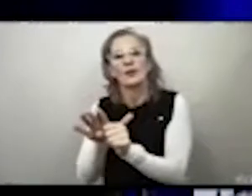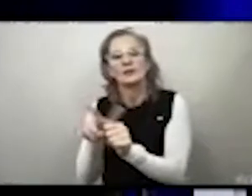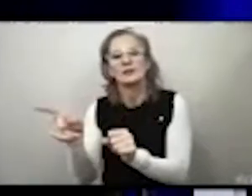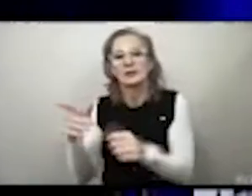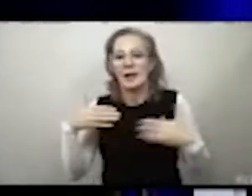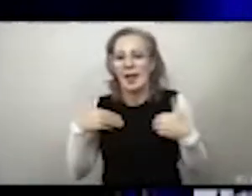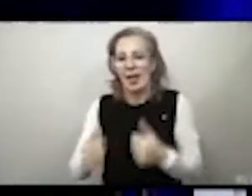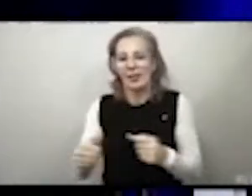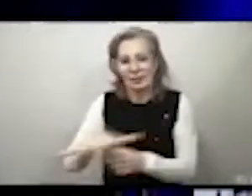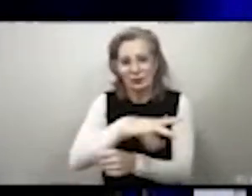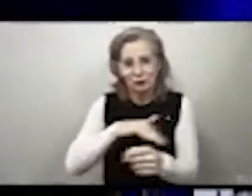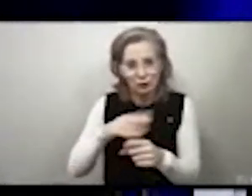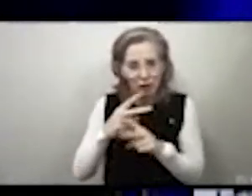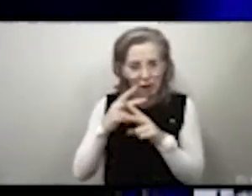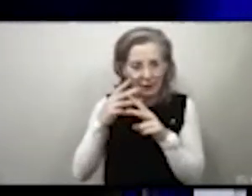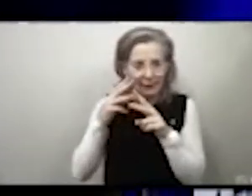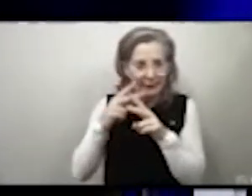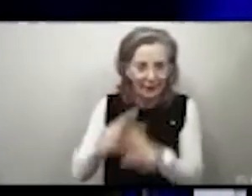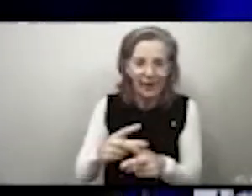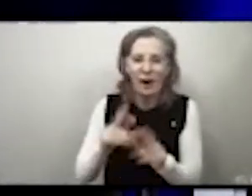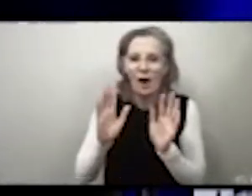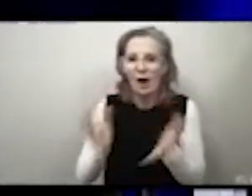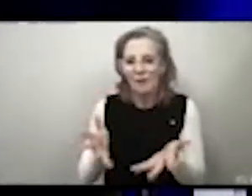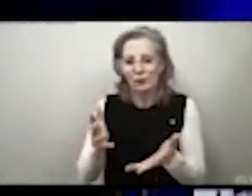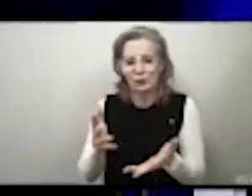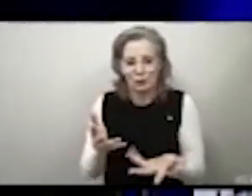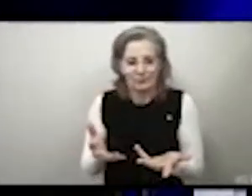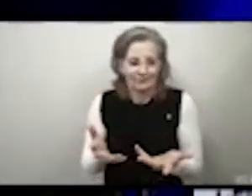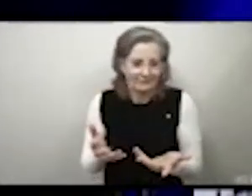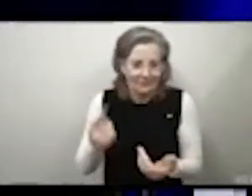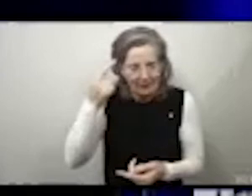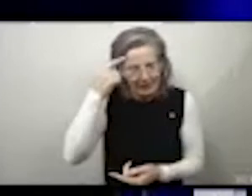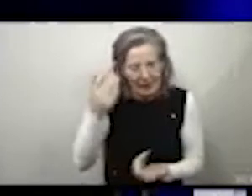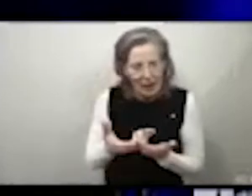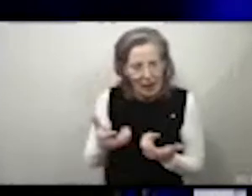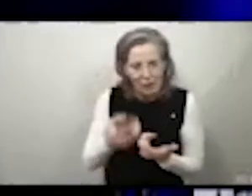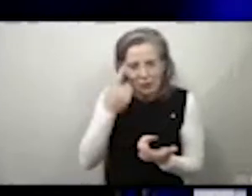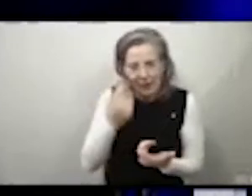preventative, self directed and focused first in the community, which is why the